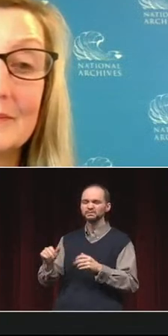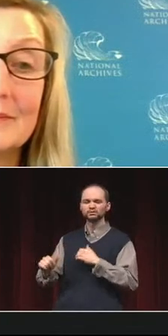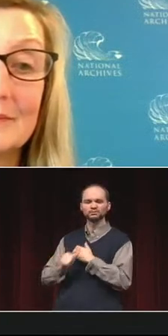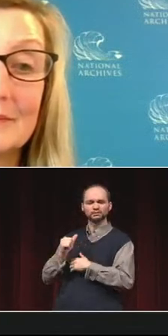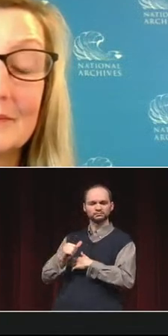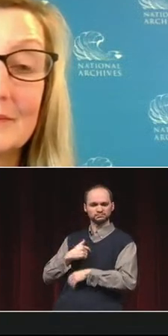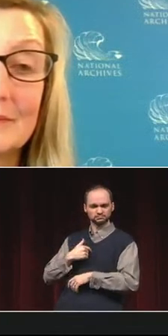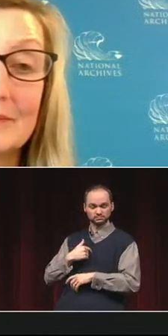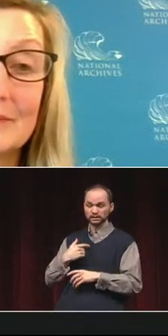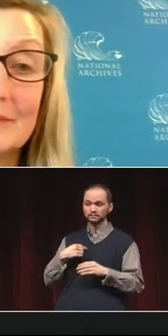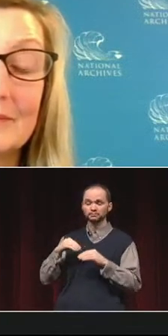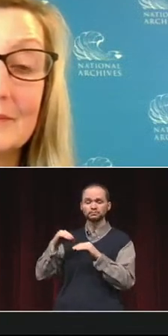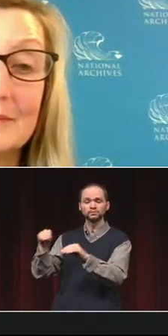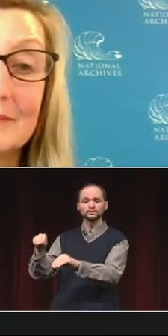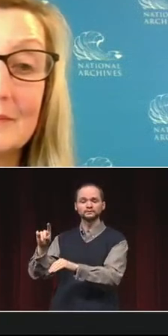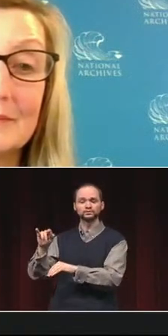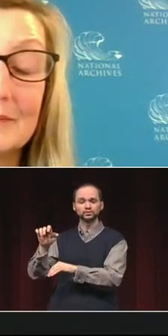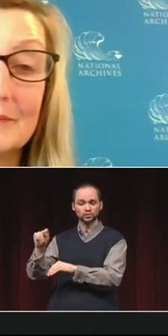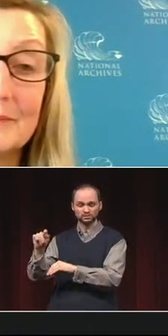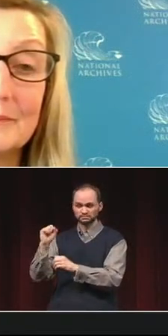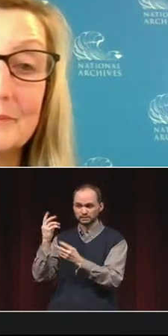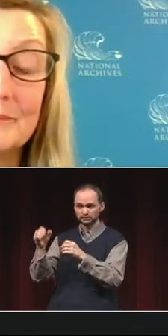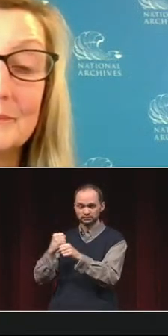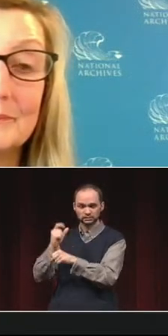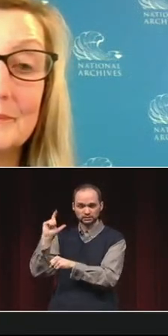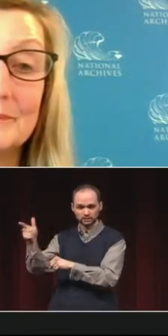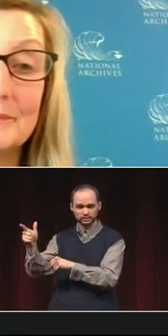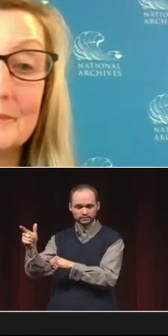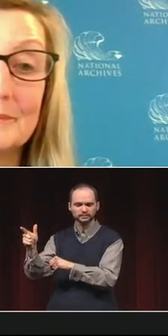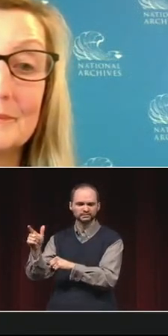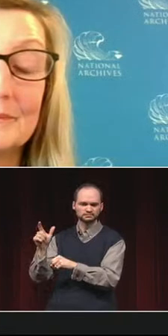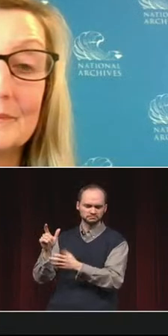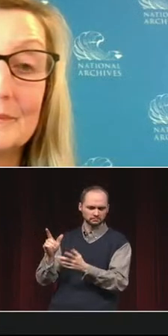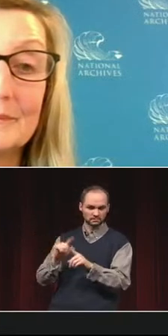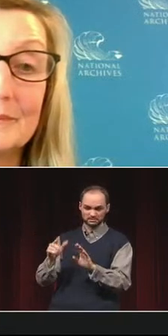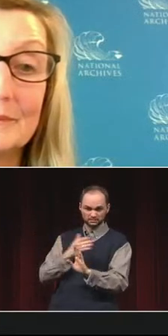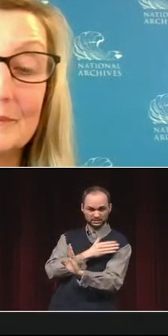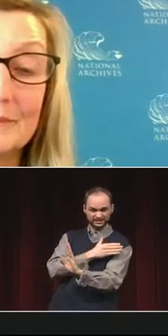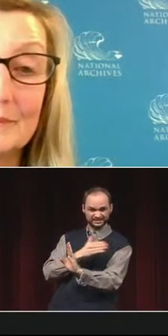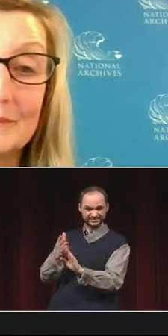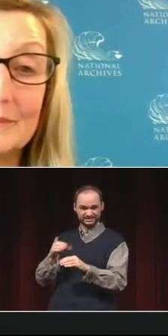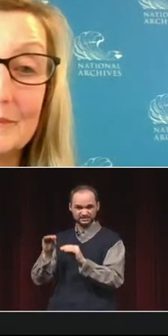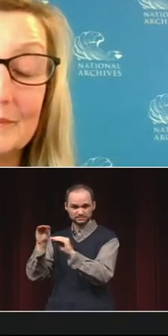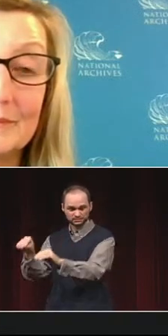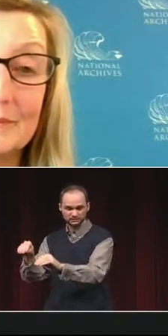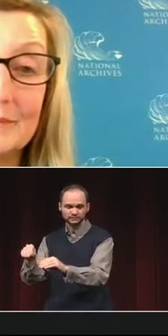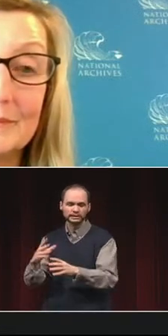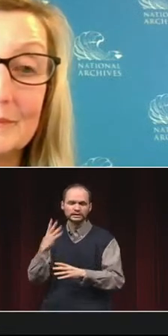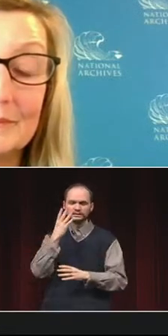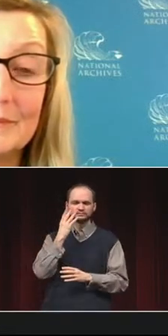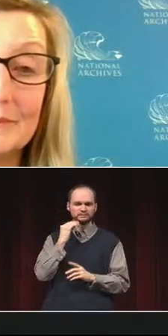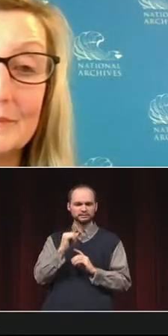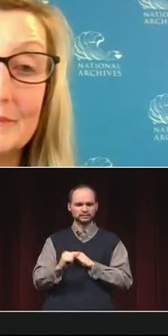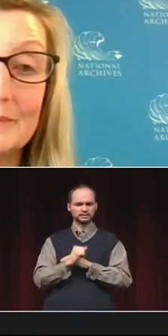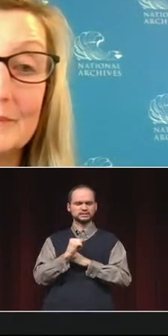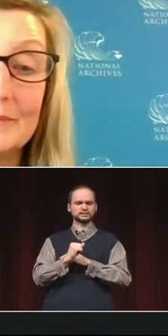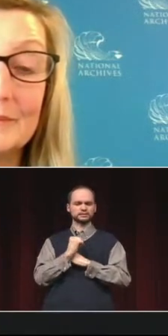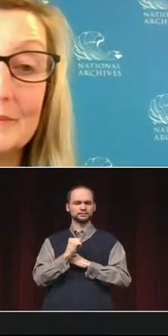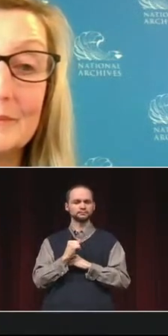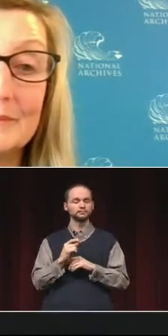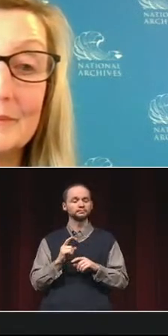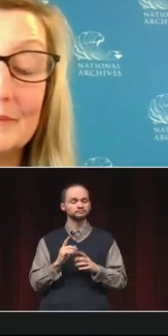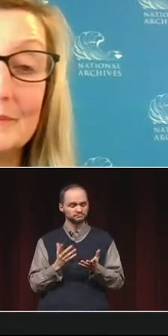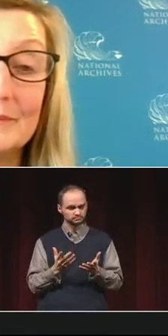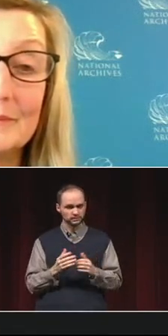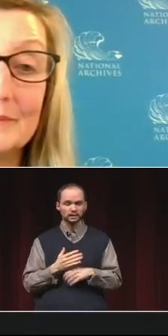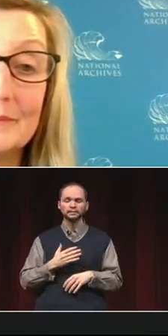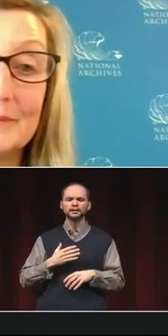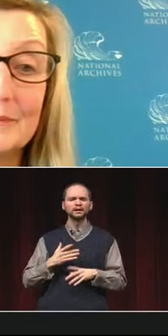and rage. It also allowed me to be not criticized as a woman who was not thinking clearly